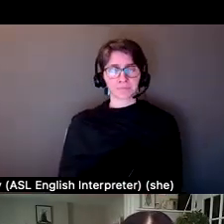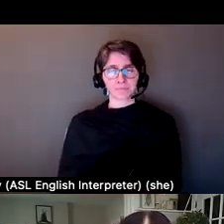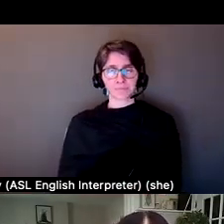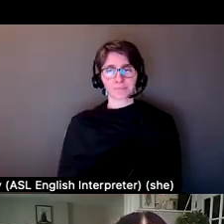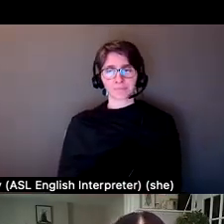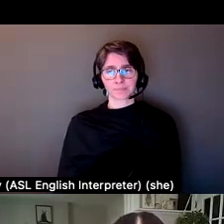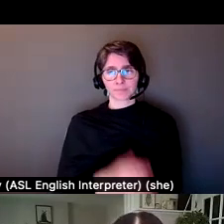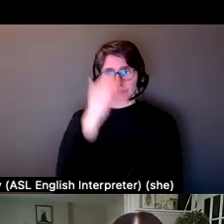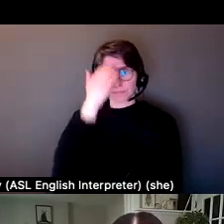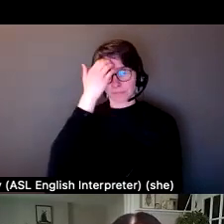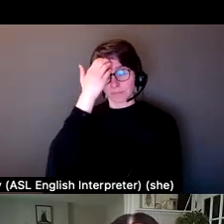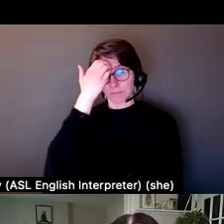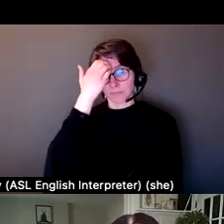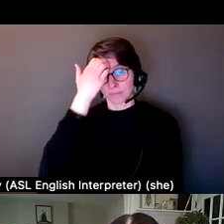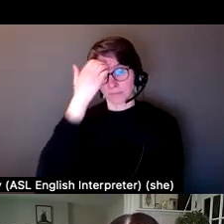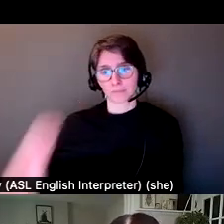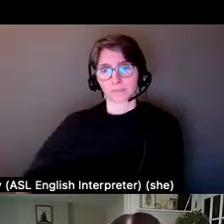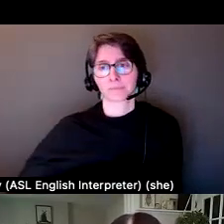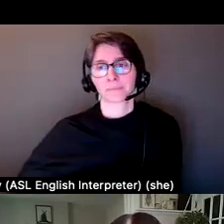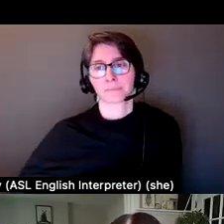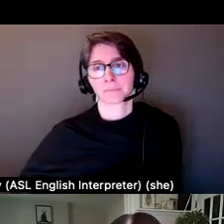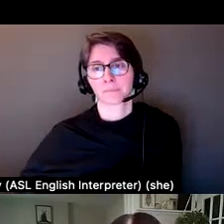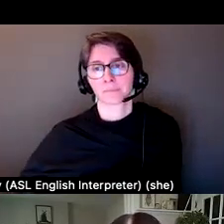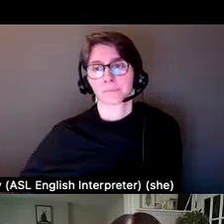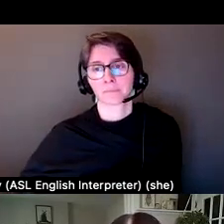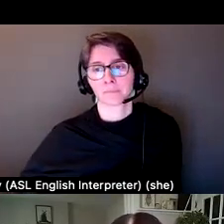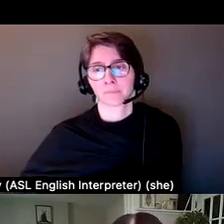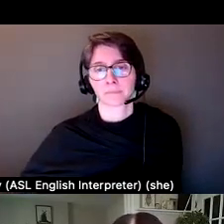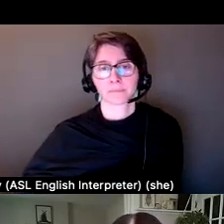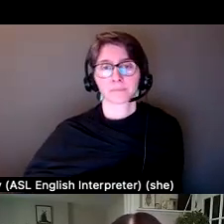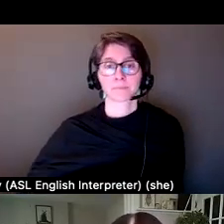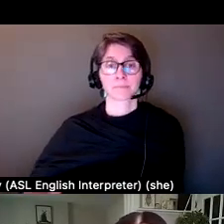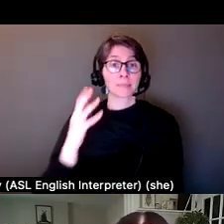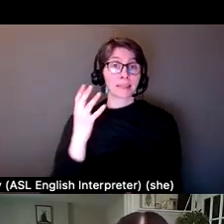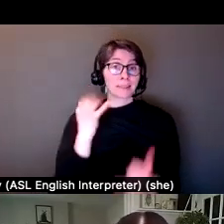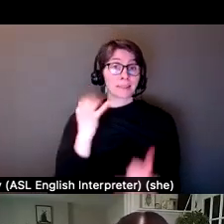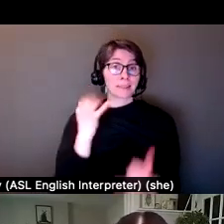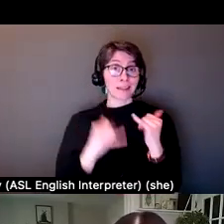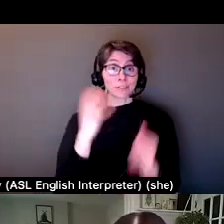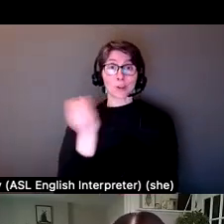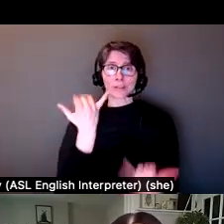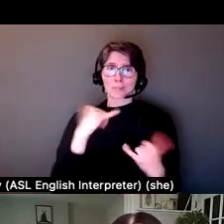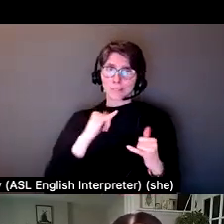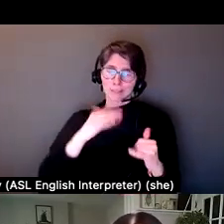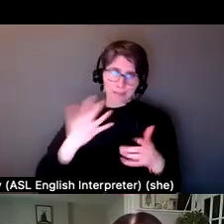And finally, Ontario remains the epicentre of Canadian publishing, which does in some ways